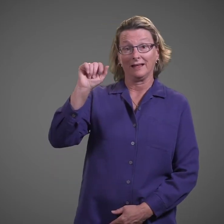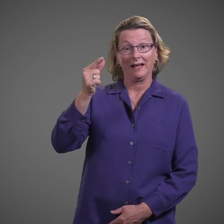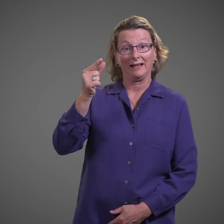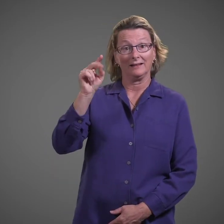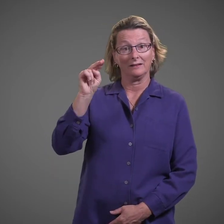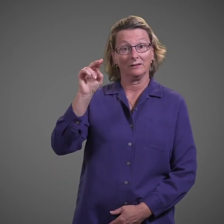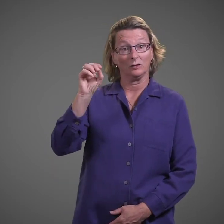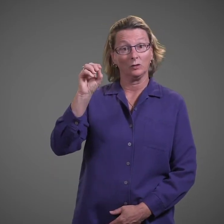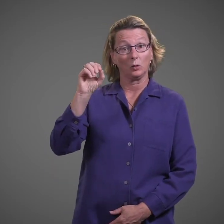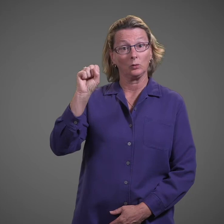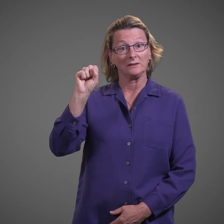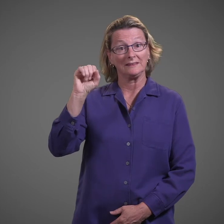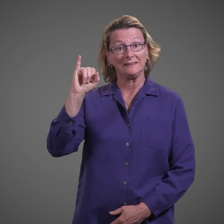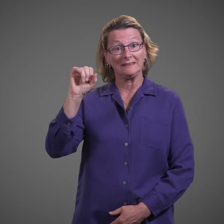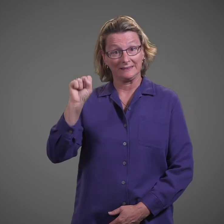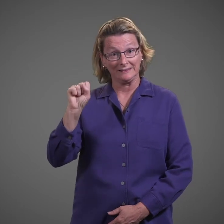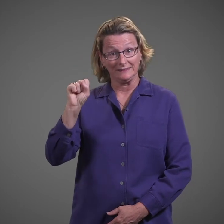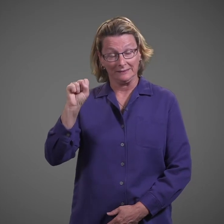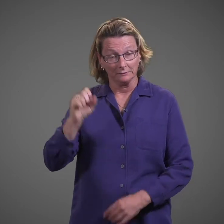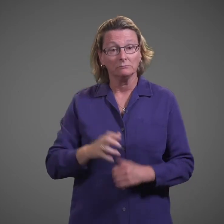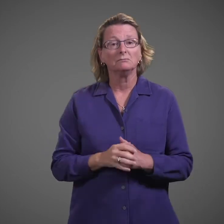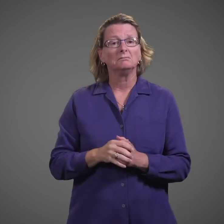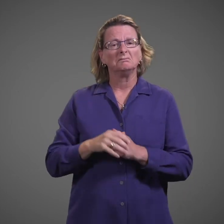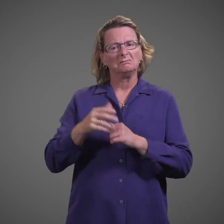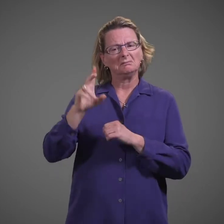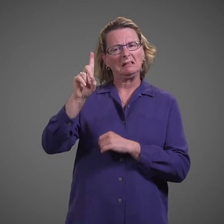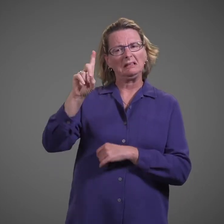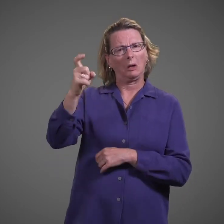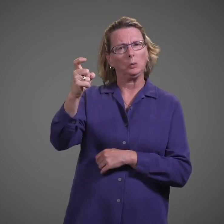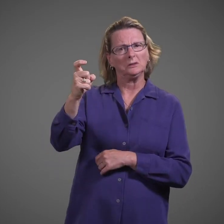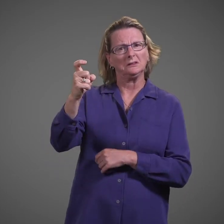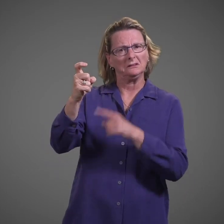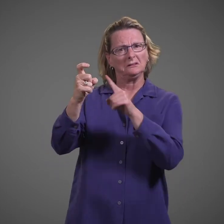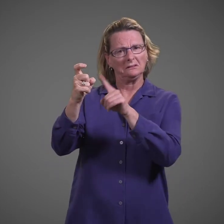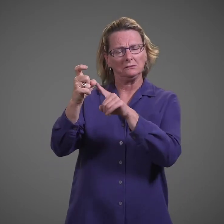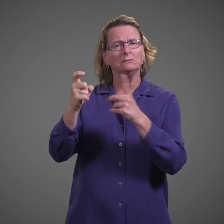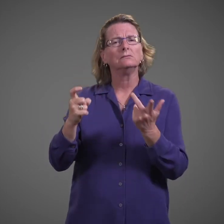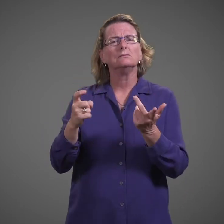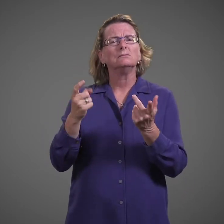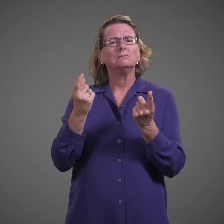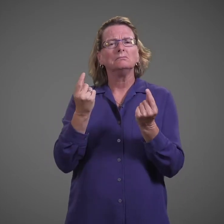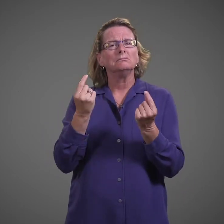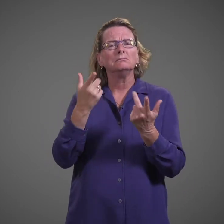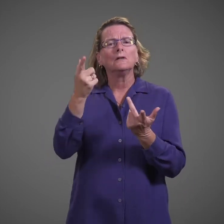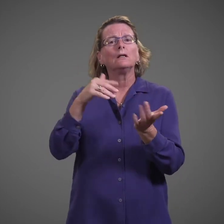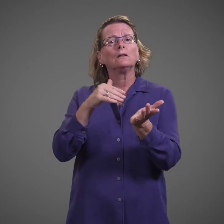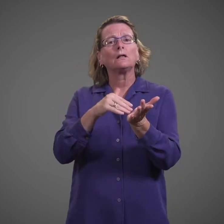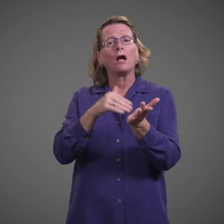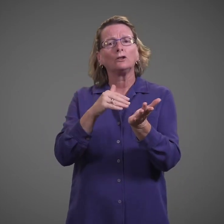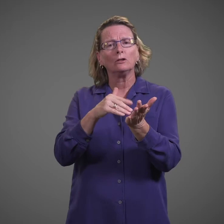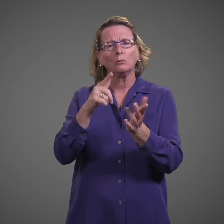DIAGNOSIS Diagnosis - tends to be abbreviated DX -